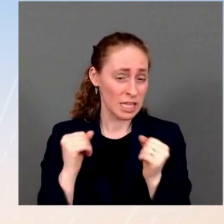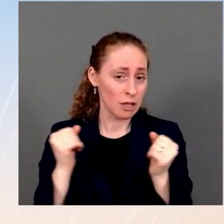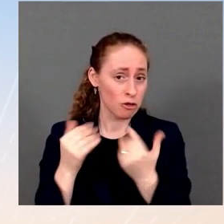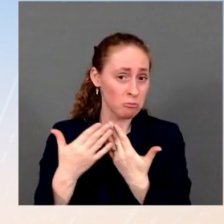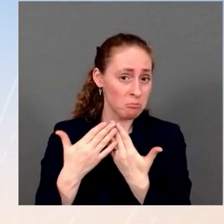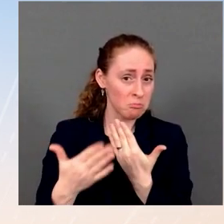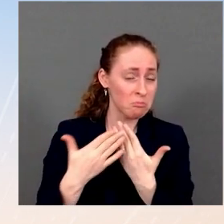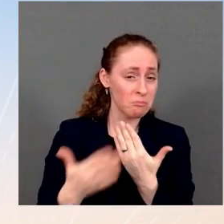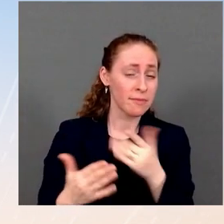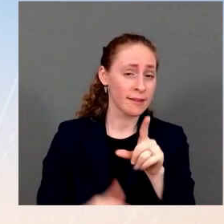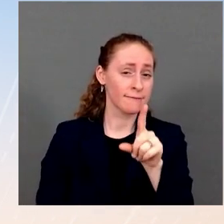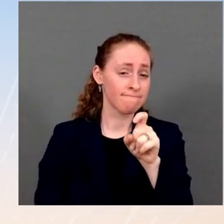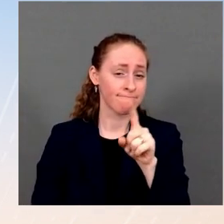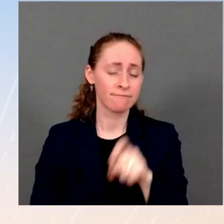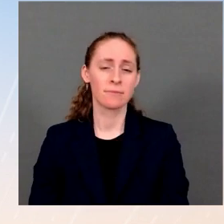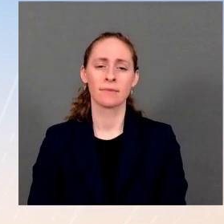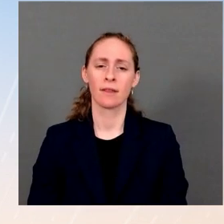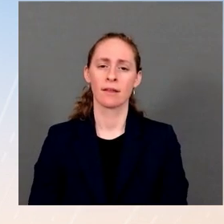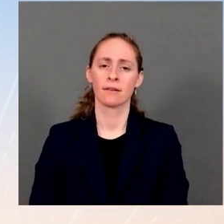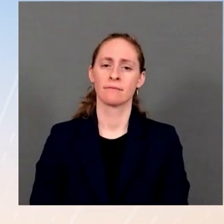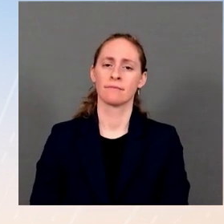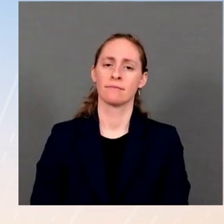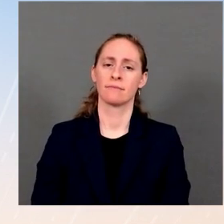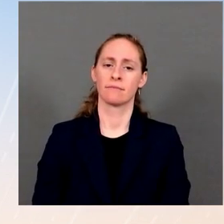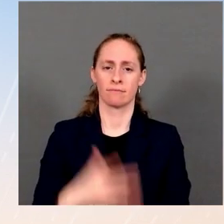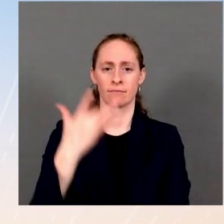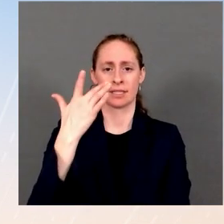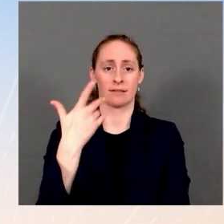Ms. Jean-Pierre: Well -- oh, sorry. The Press: Yeah. Are there going to be any operational changes here at the White House?